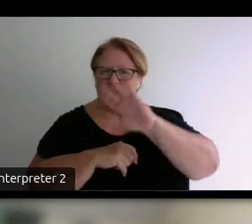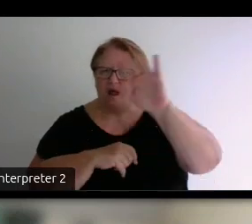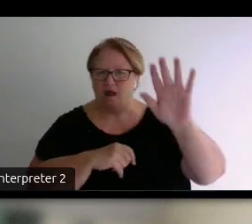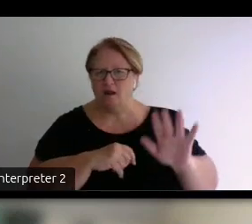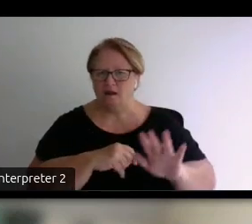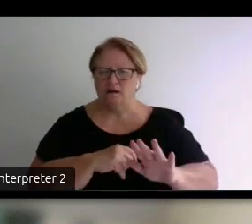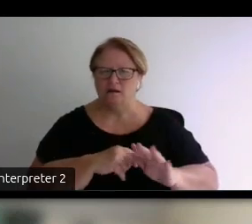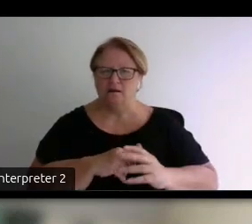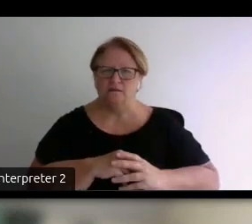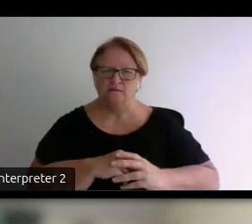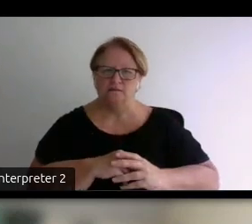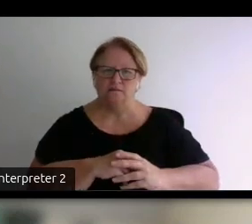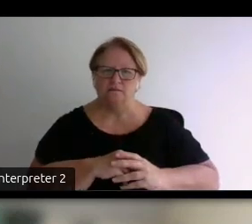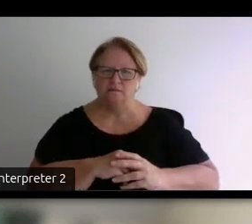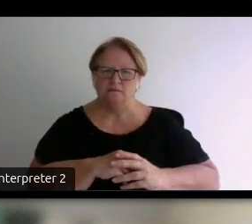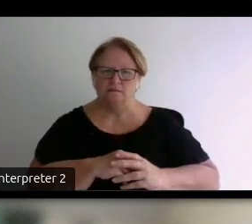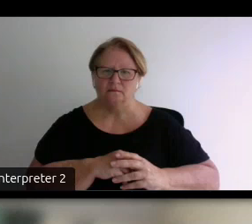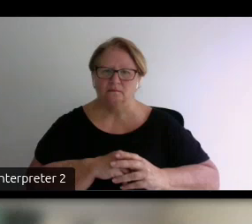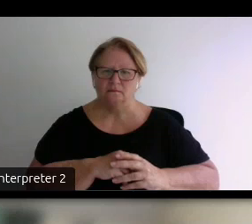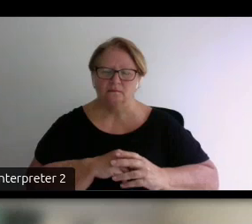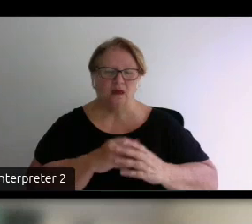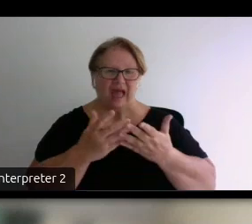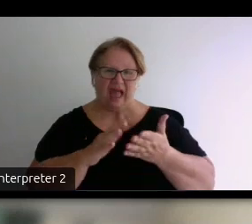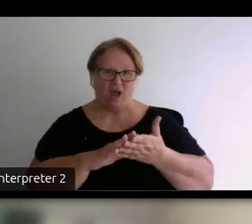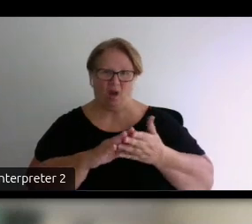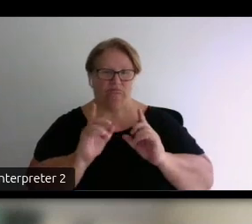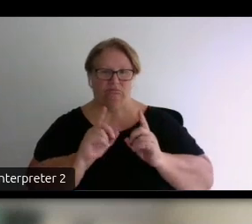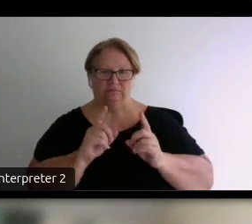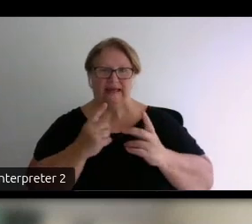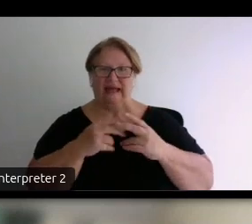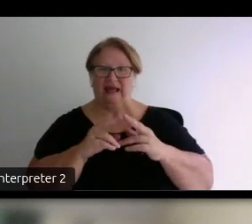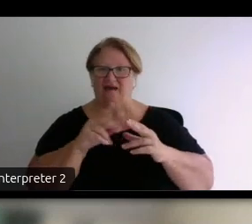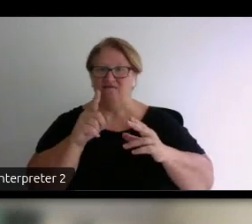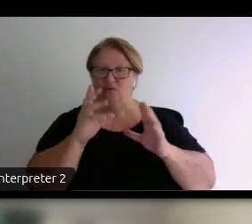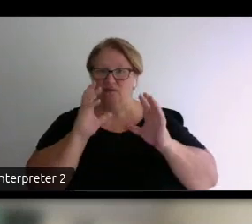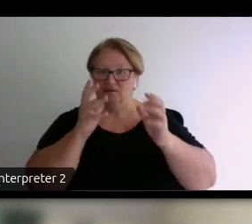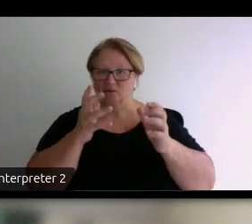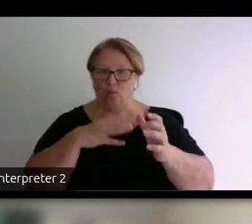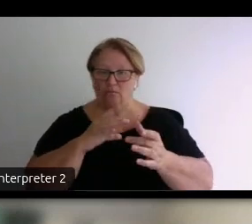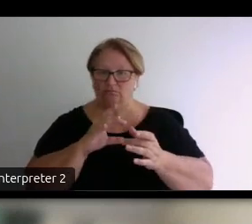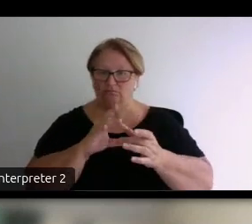would basically happen is um if you're interested in becoming registered and becoming a partner